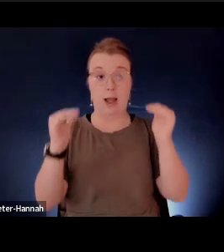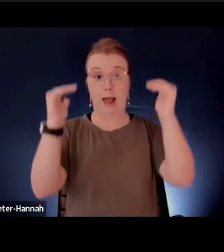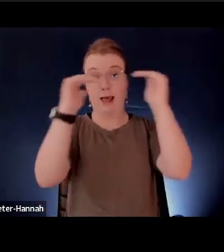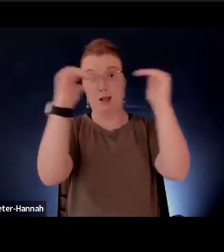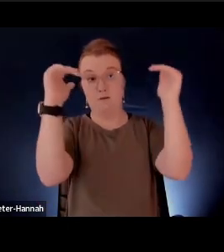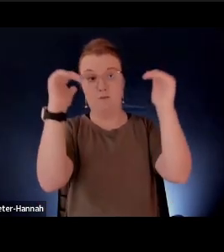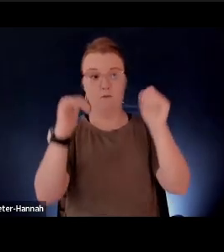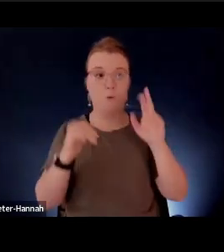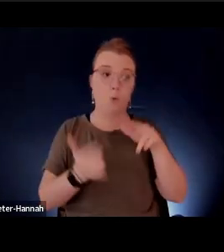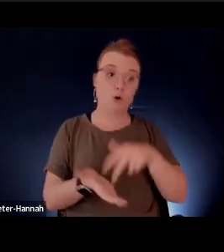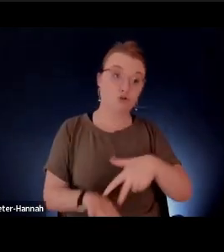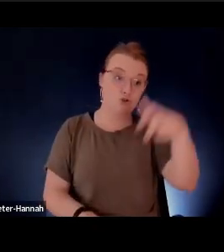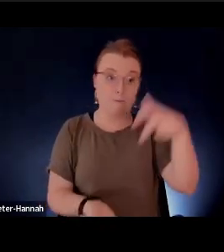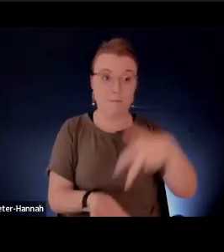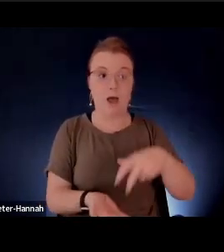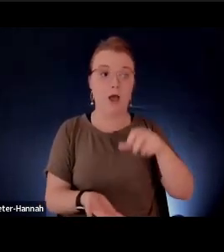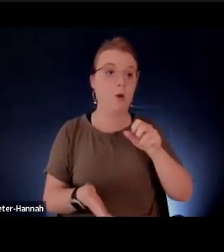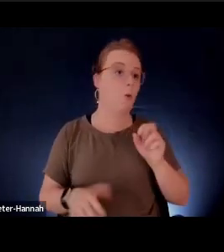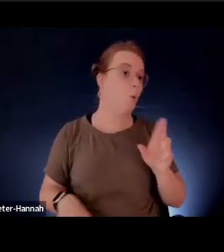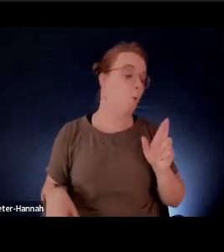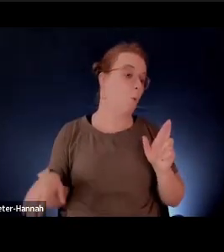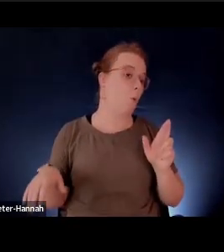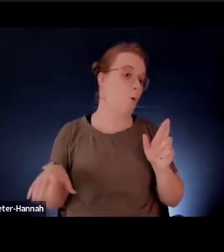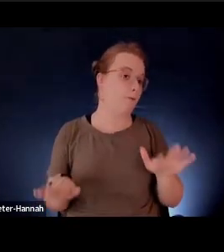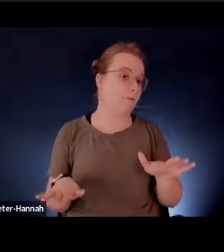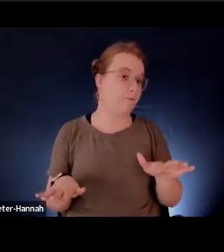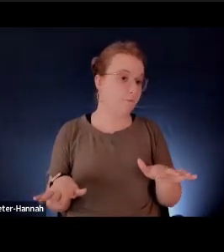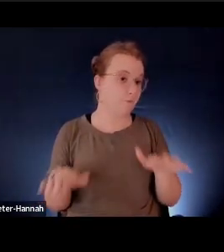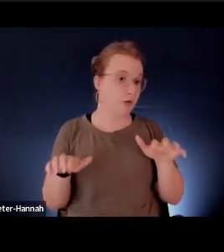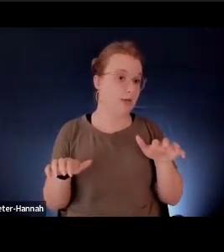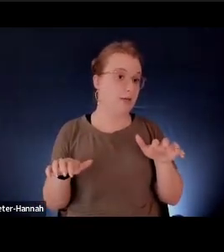or jump high or freeze at a high level.